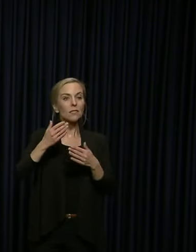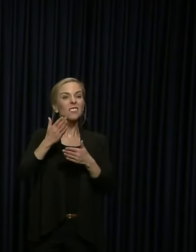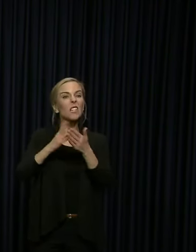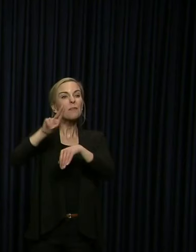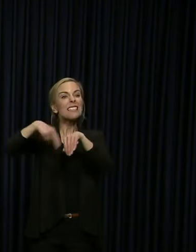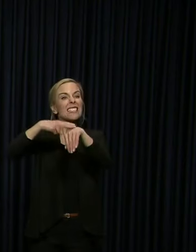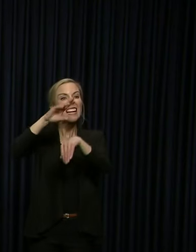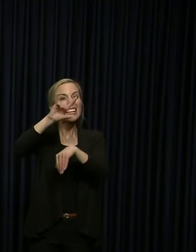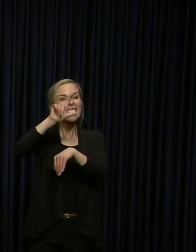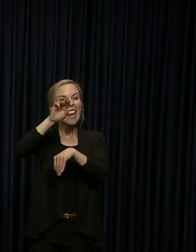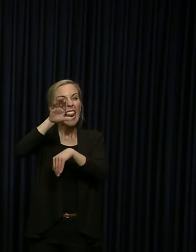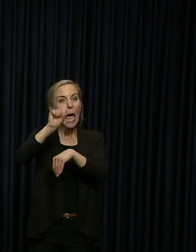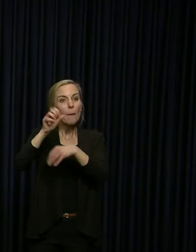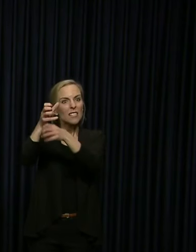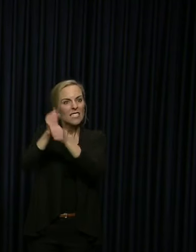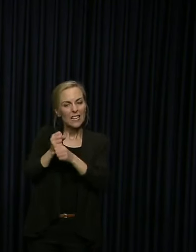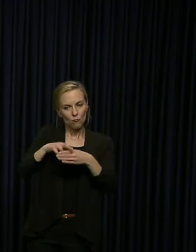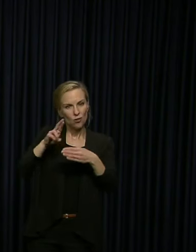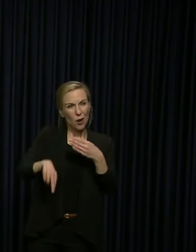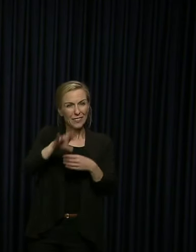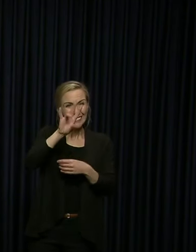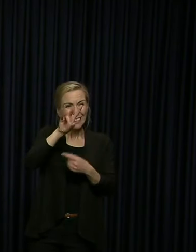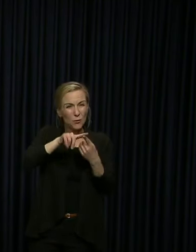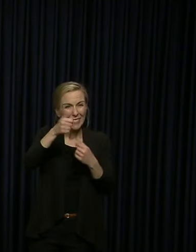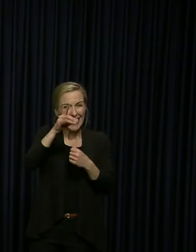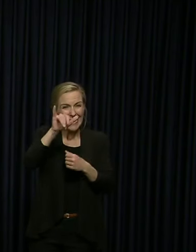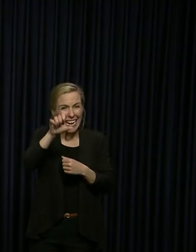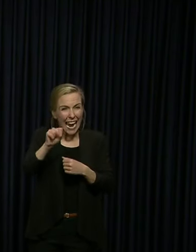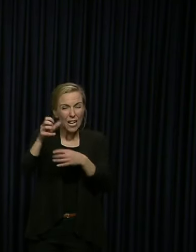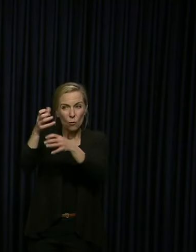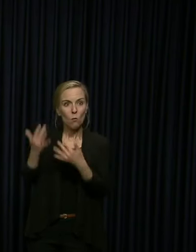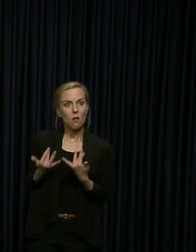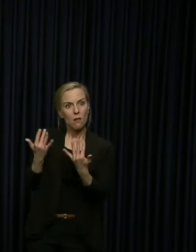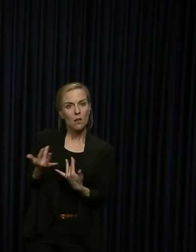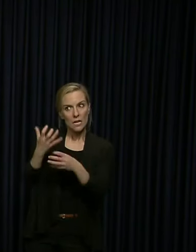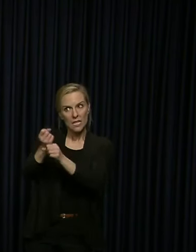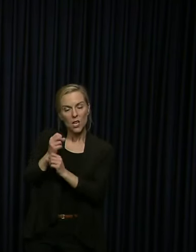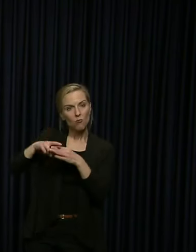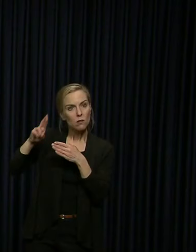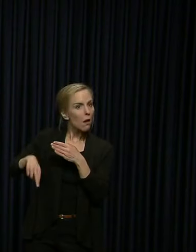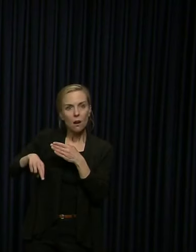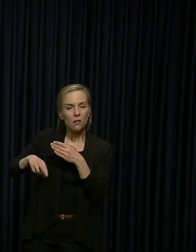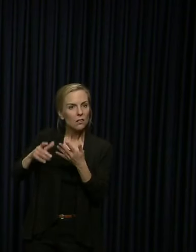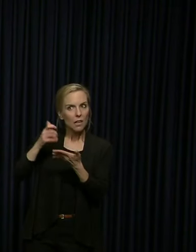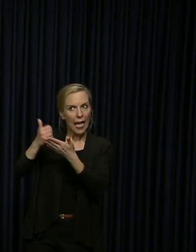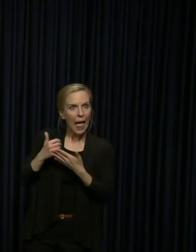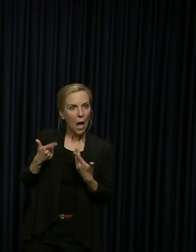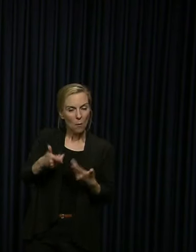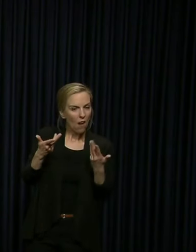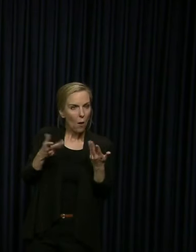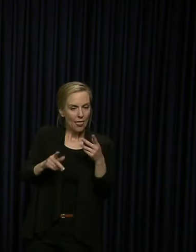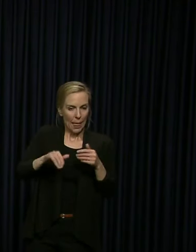BUT WITH THAT SAID, WE HAVE NOW HAD A NUMBER OF DAYS IN A ROW, I